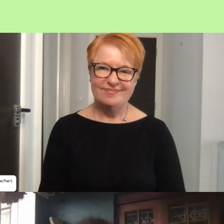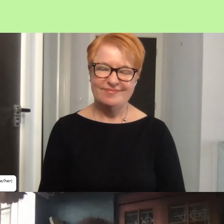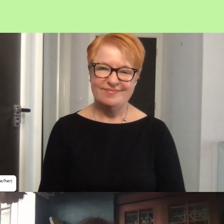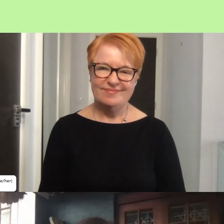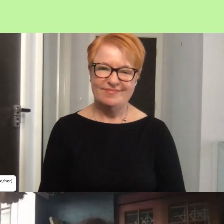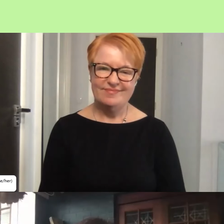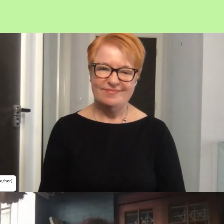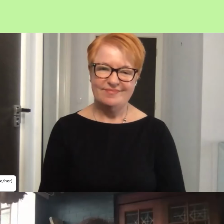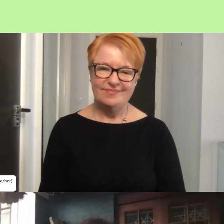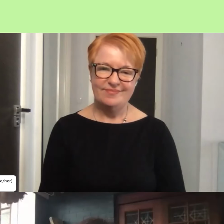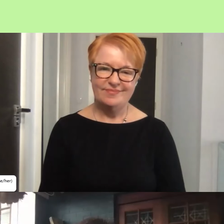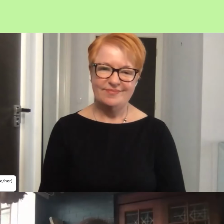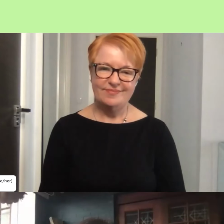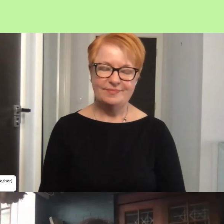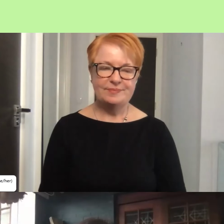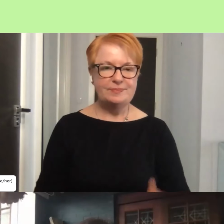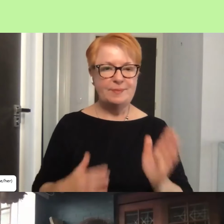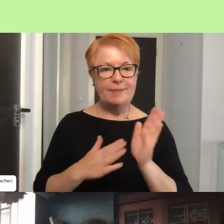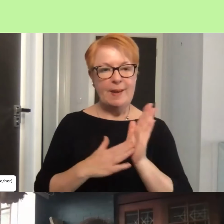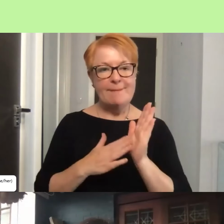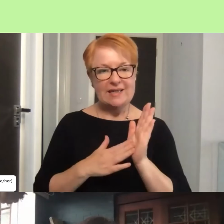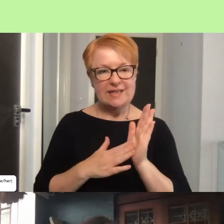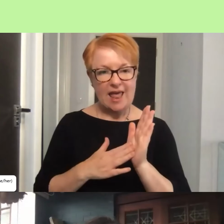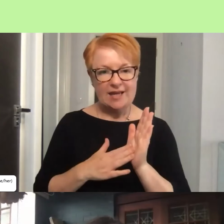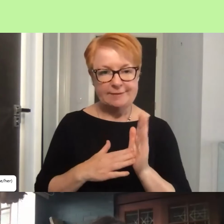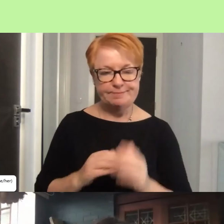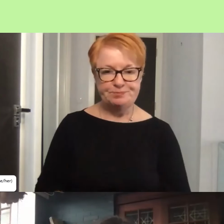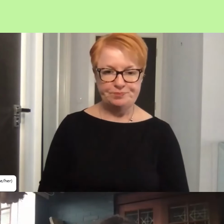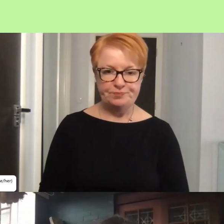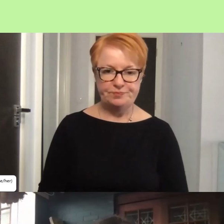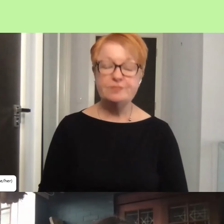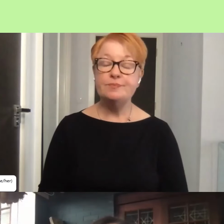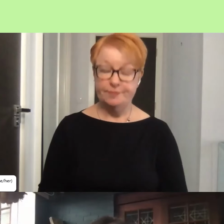And I think it's also very interesting to think of it as a as an institution with power.